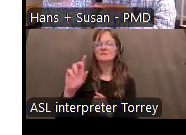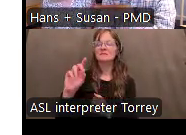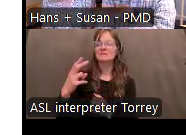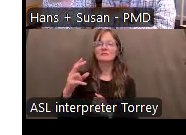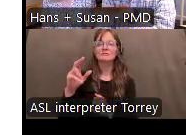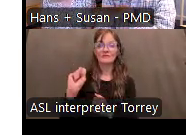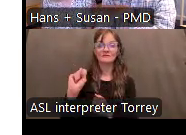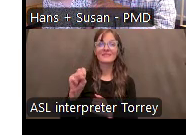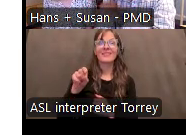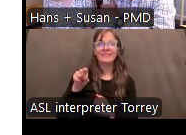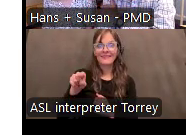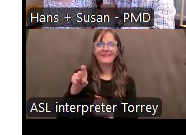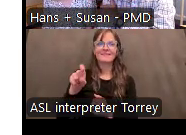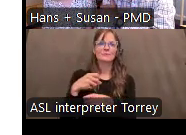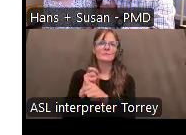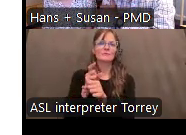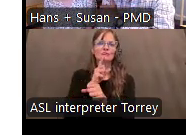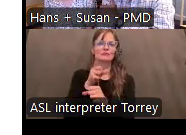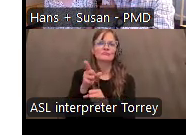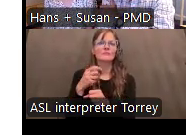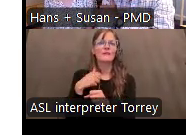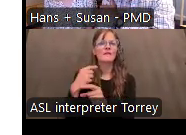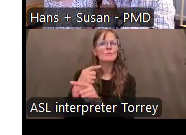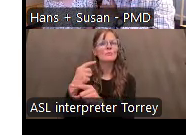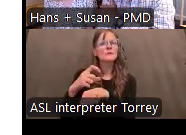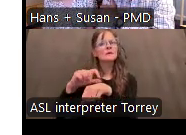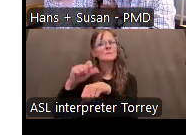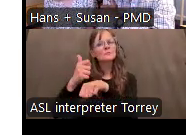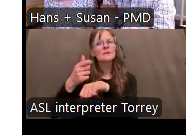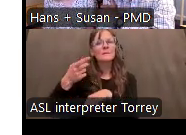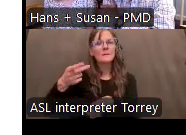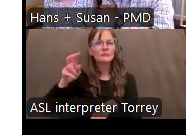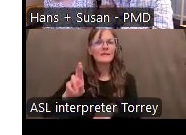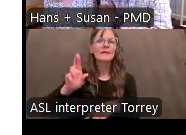and place any kind of public relations they want to do because this is a big undertaking for our client.